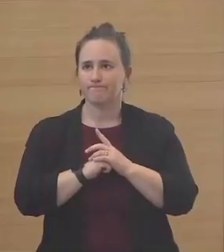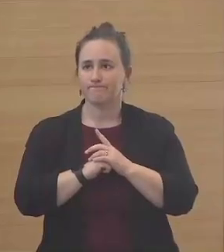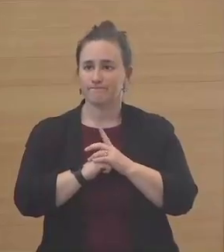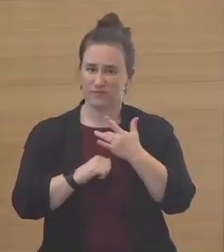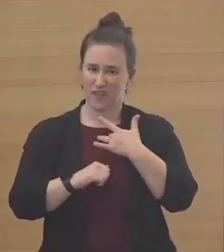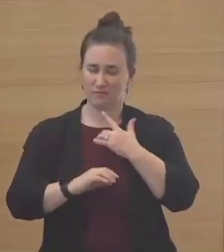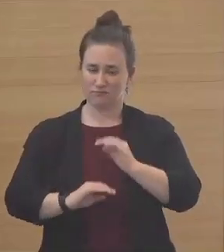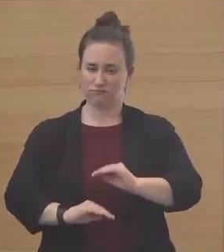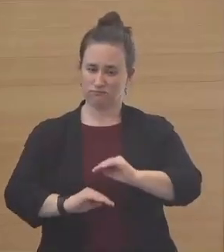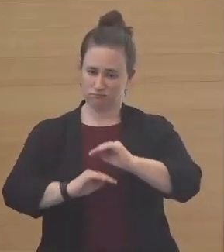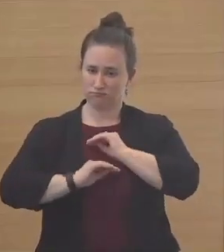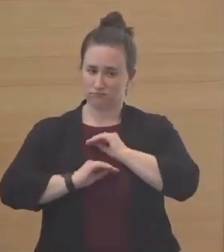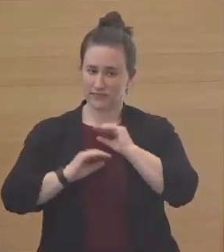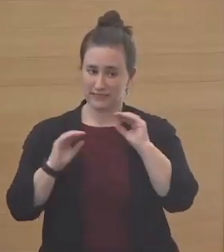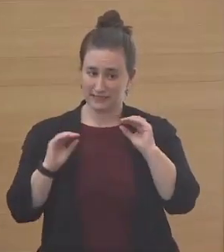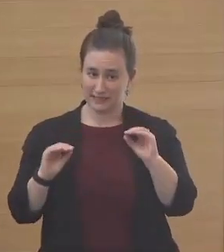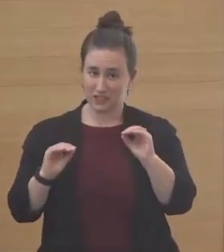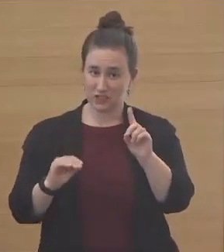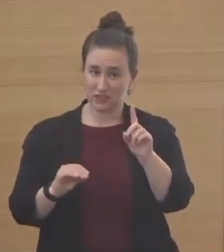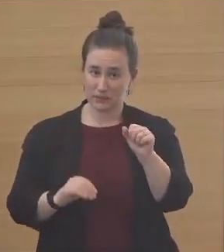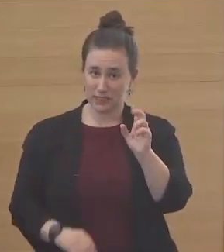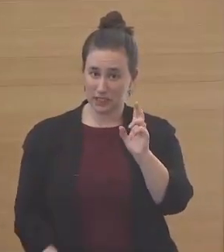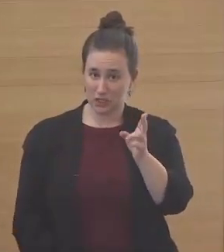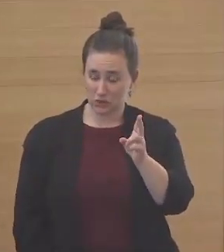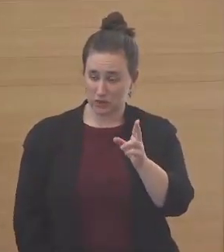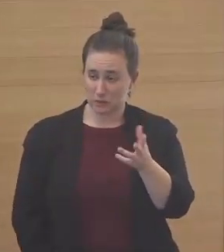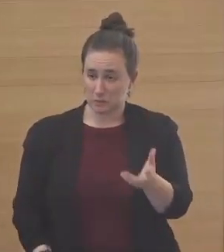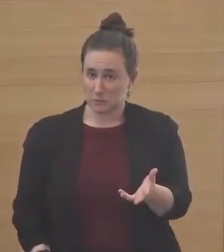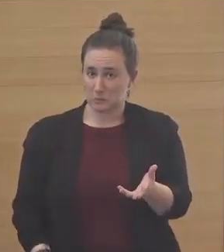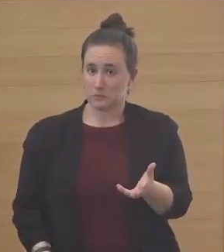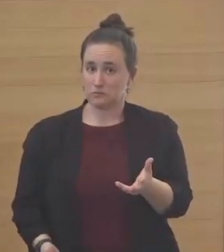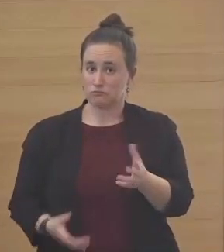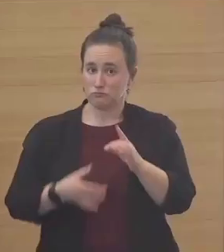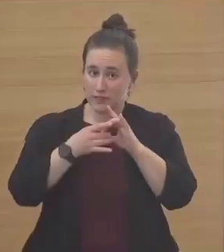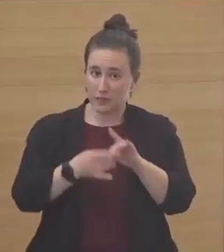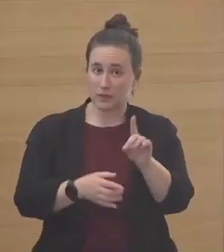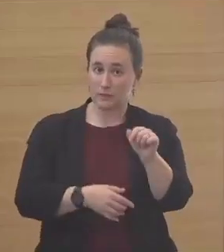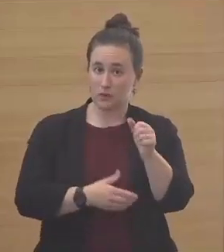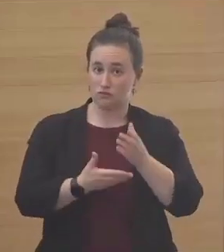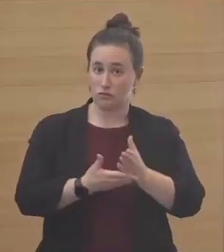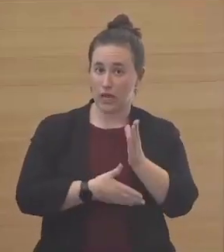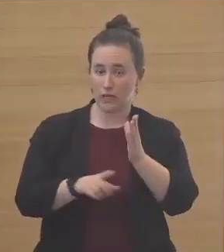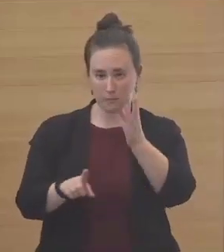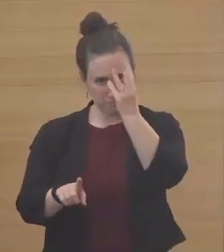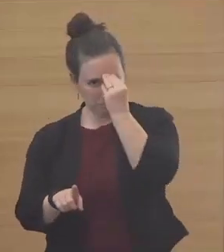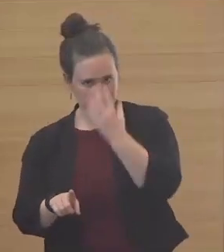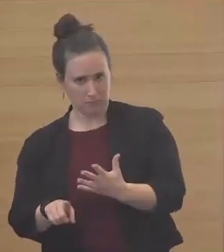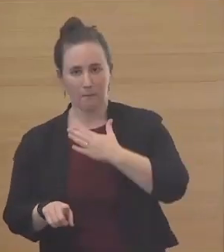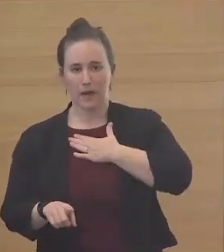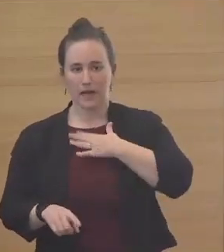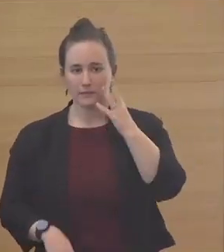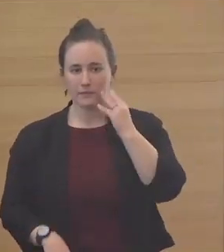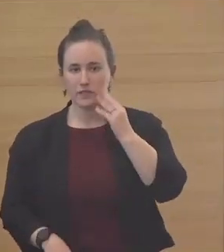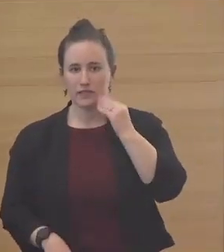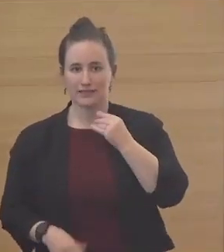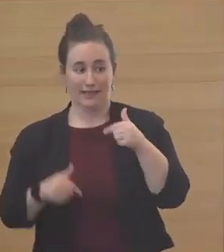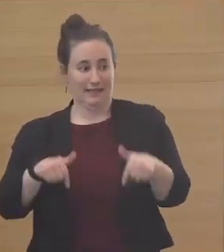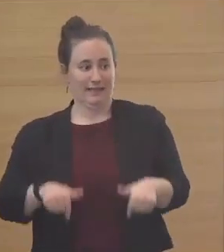at teaching disability history in the Disability Rights movement. I can tell you, from my experience, in this state, ten years ago as